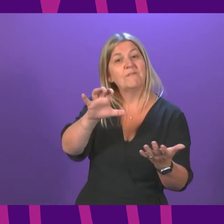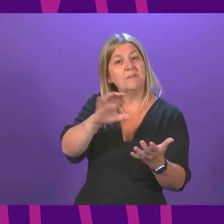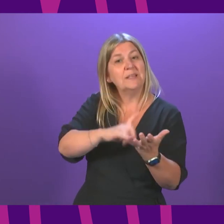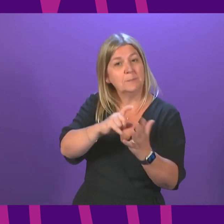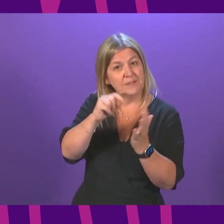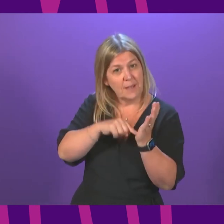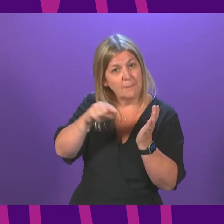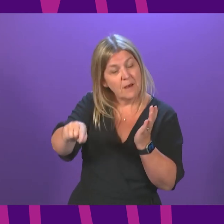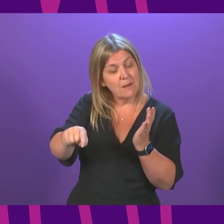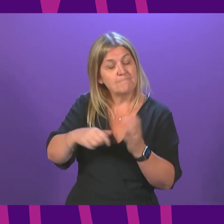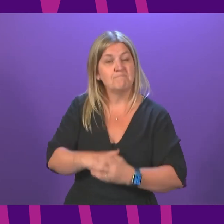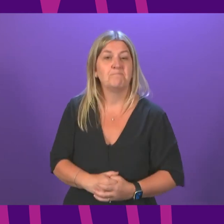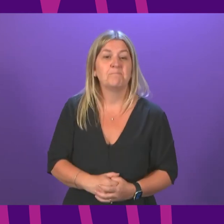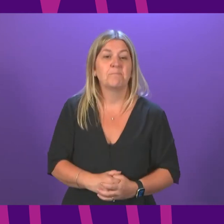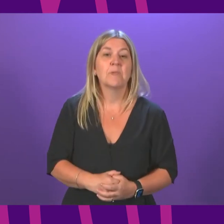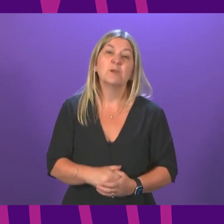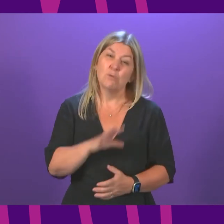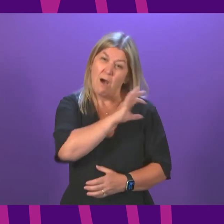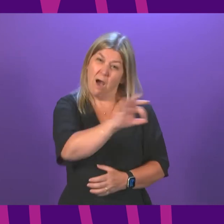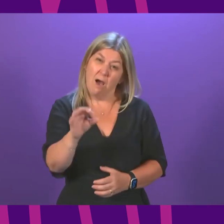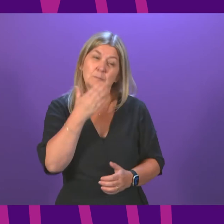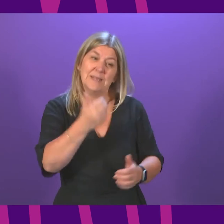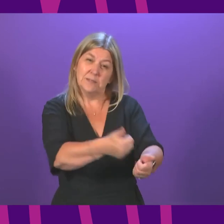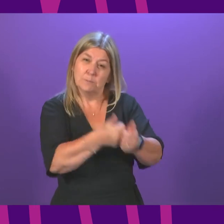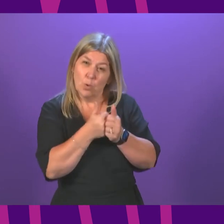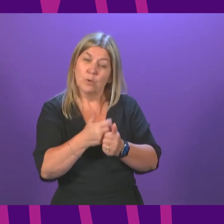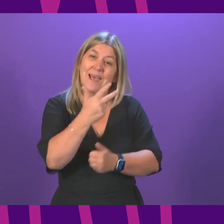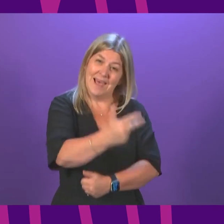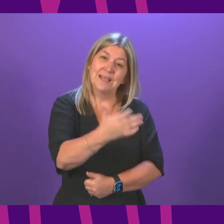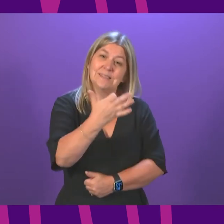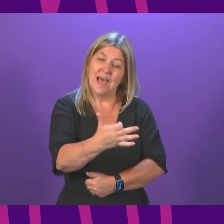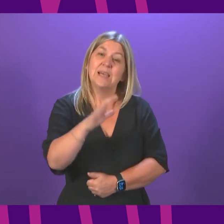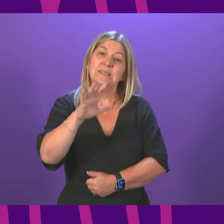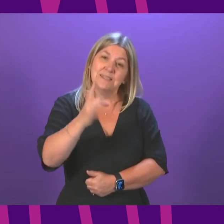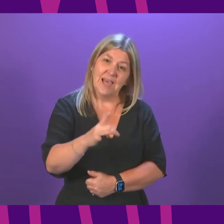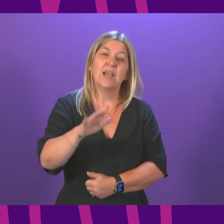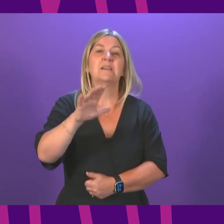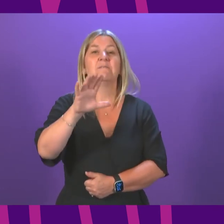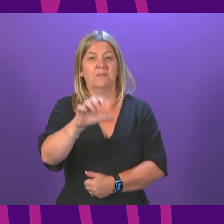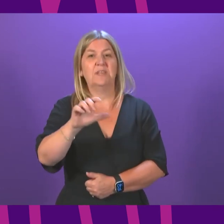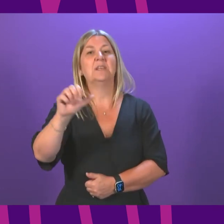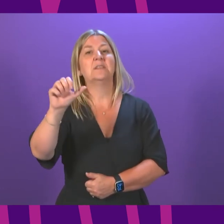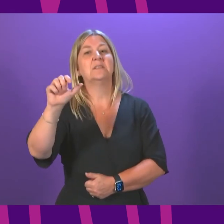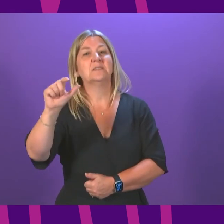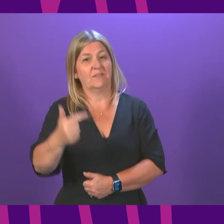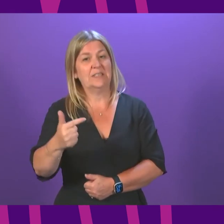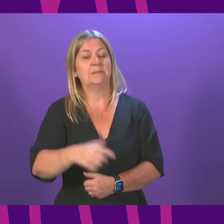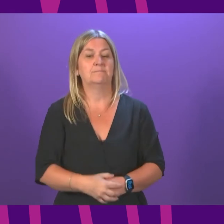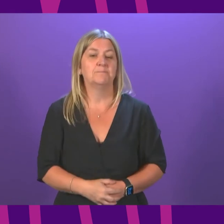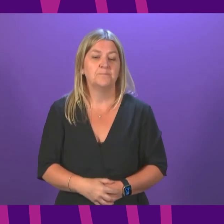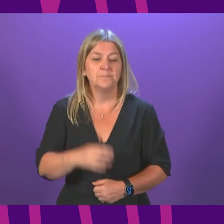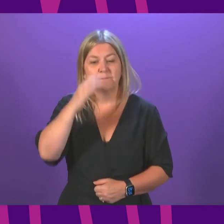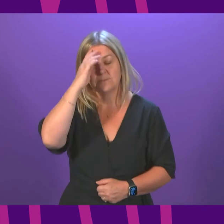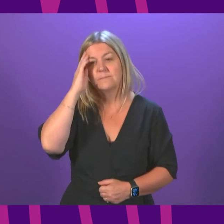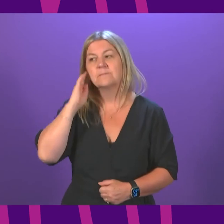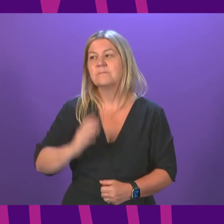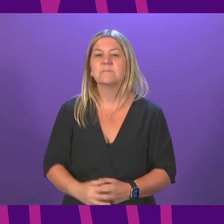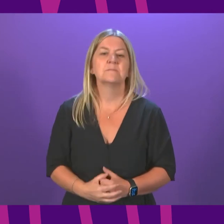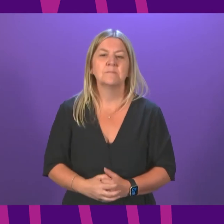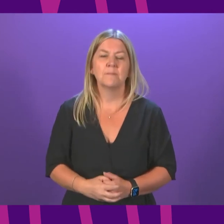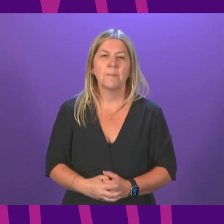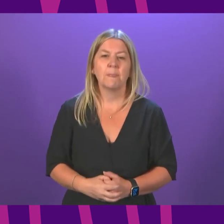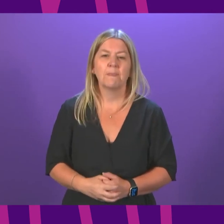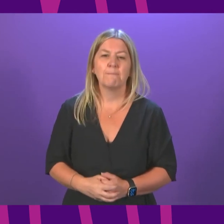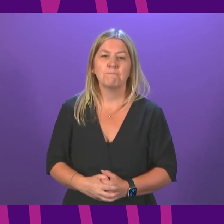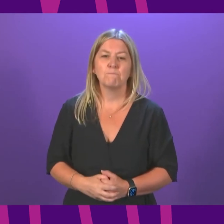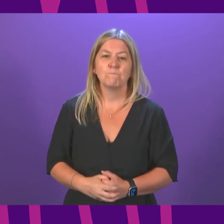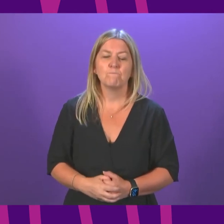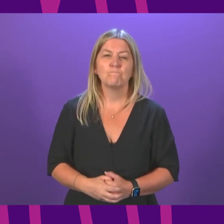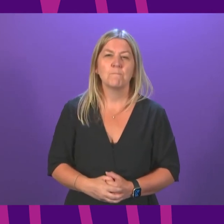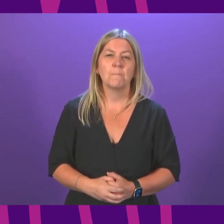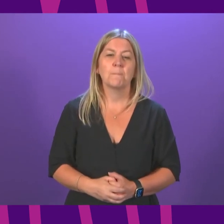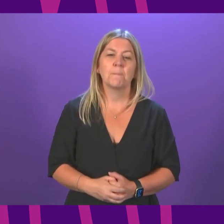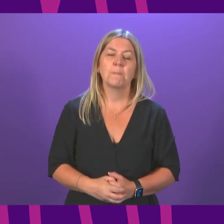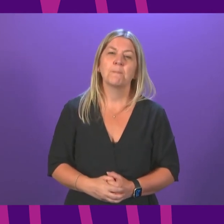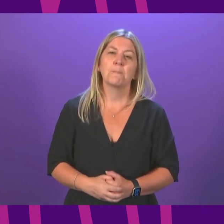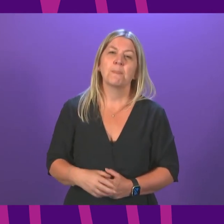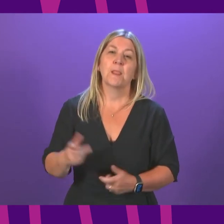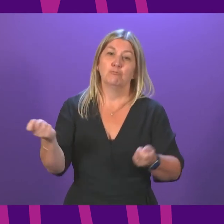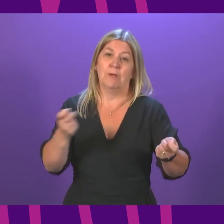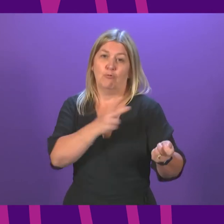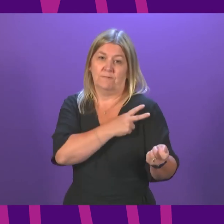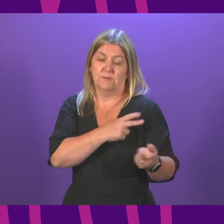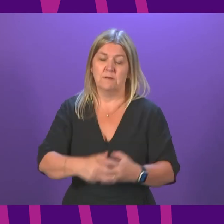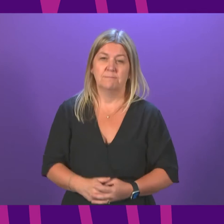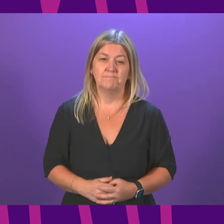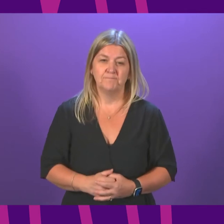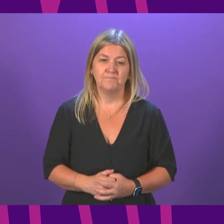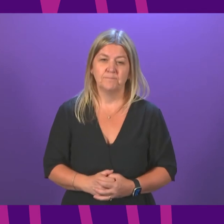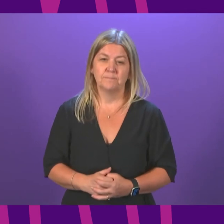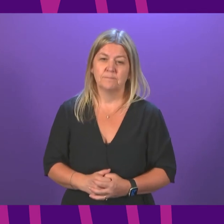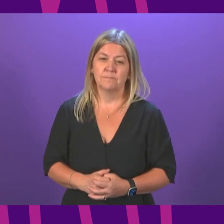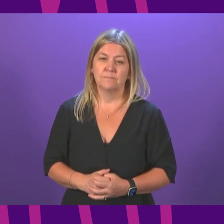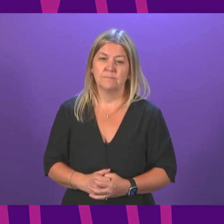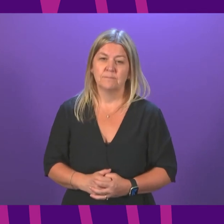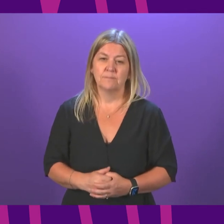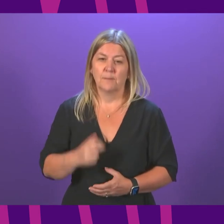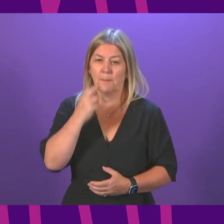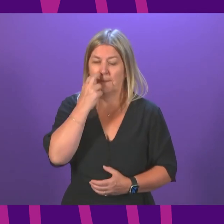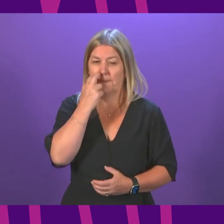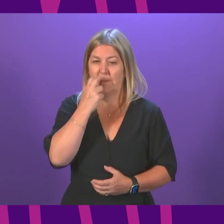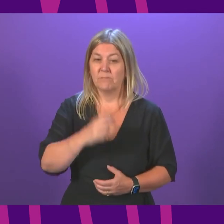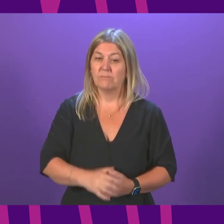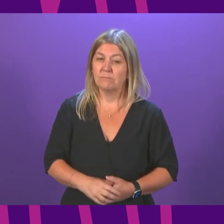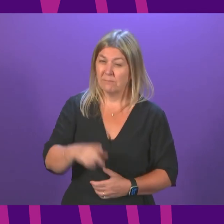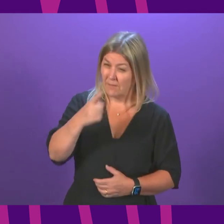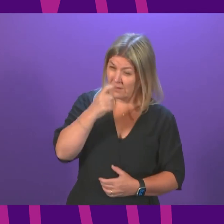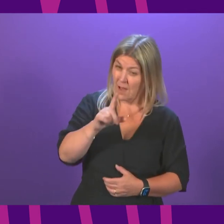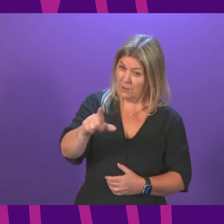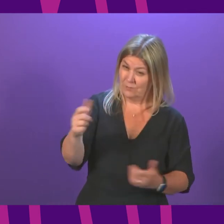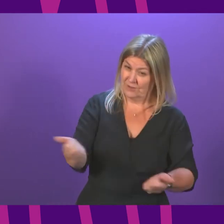I move amendment 8 and ask members to support amendments 8 to 10 and 15 to 17.